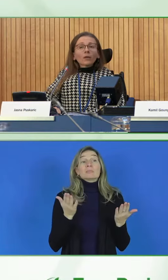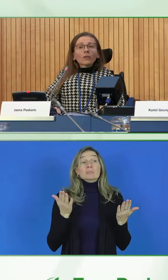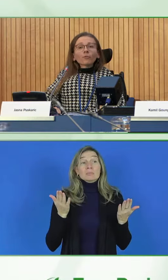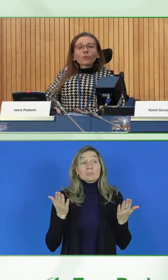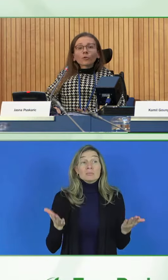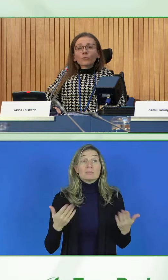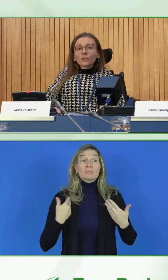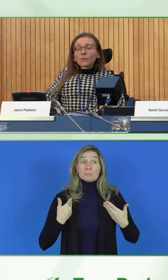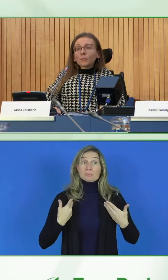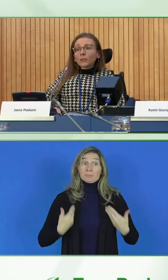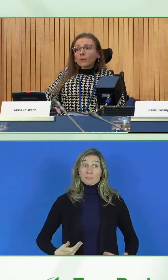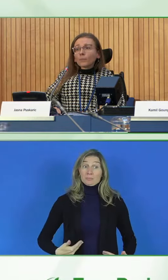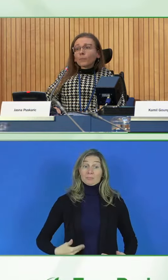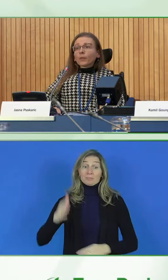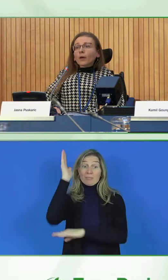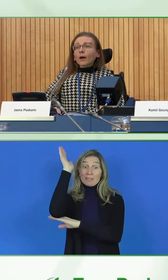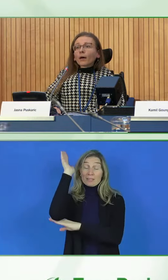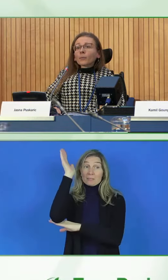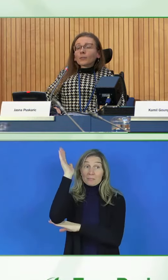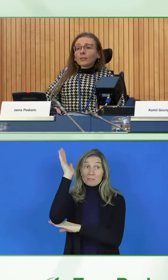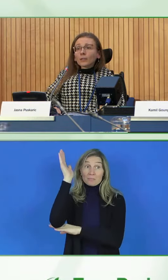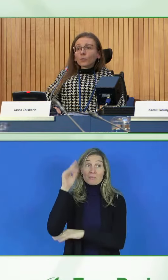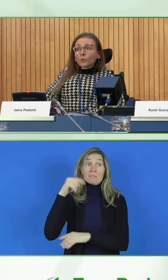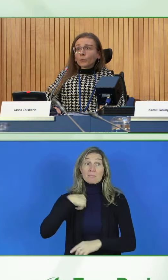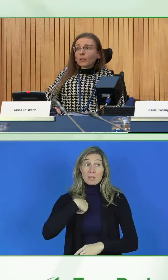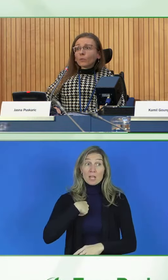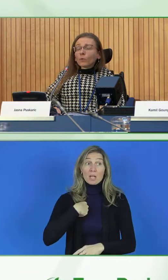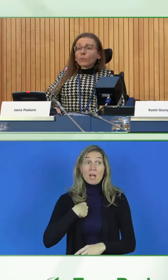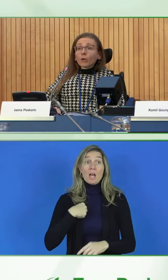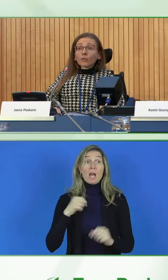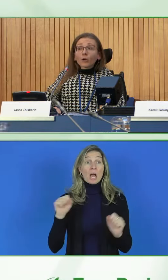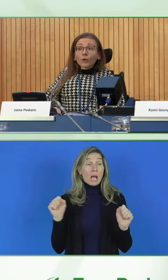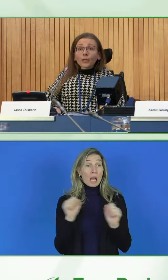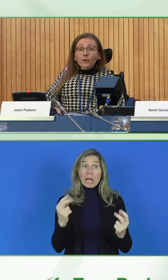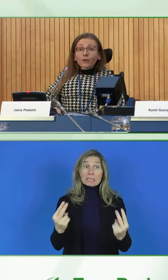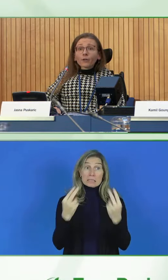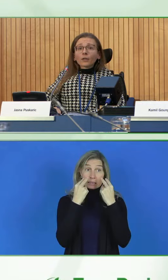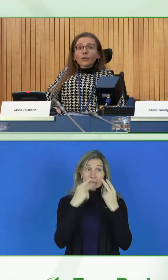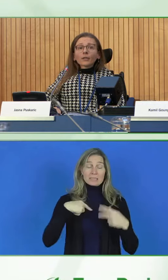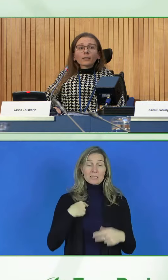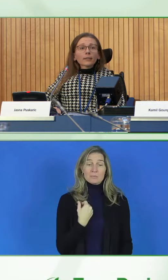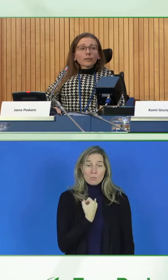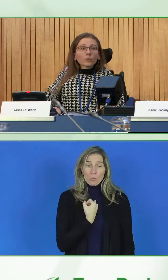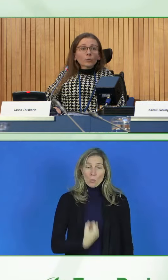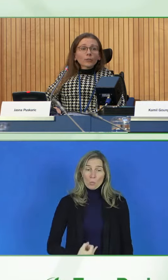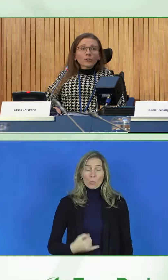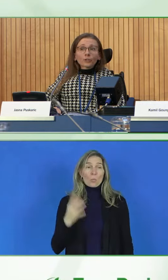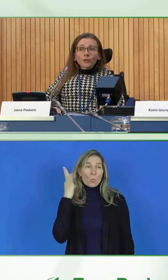If you do not see me, I am a skinny woman with blonde long hair in an electric wheelchair.